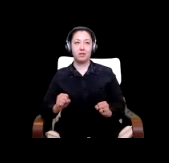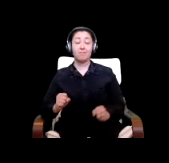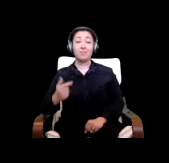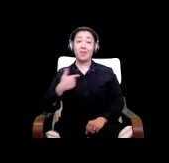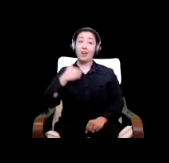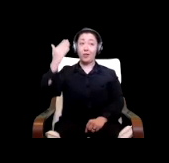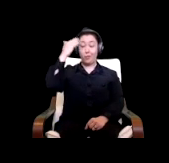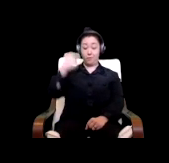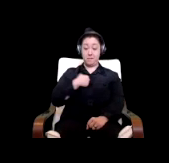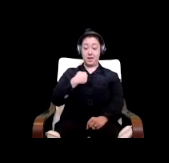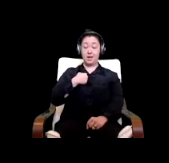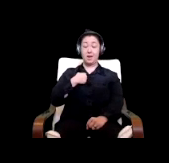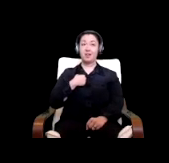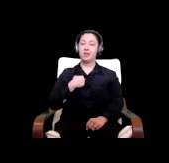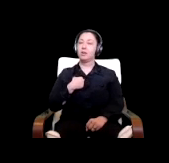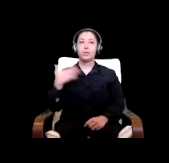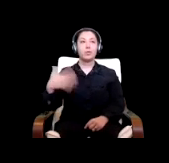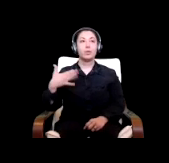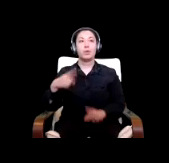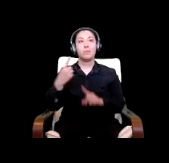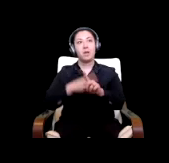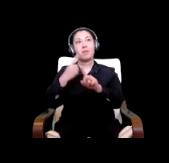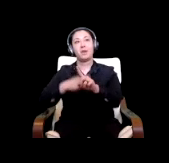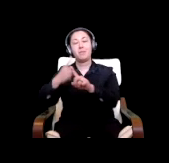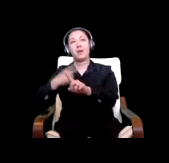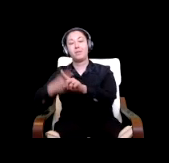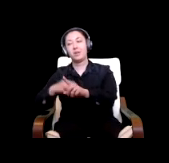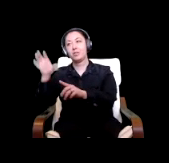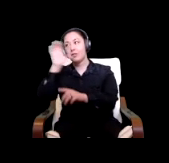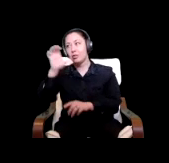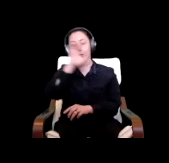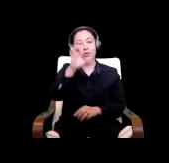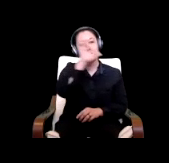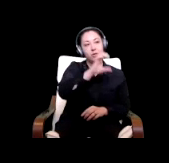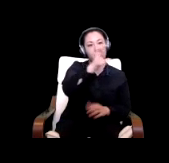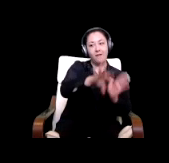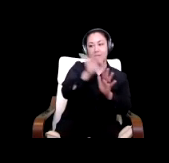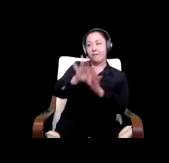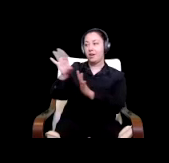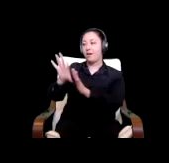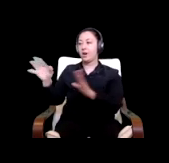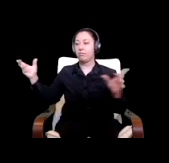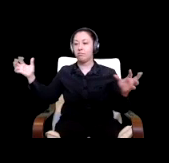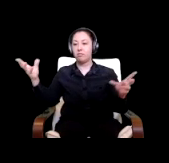months to scour through that information and compile it. So this is like the Spark Notes